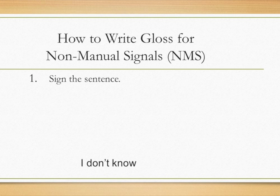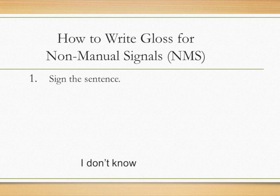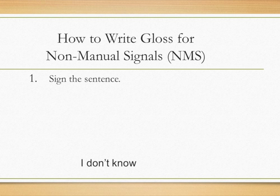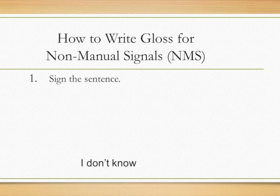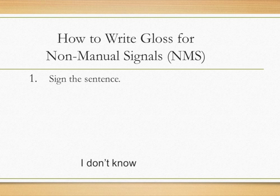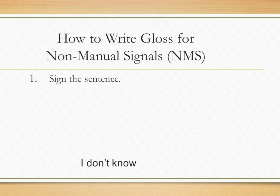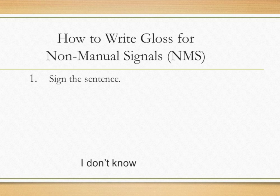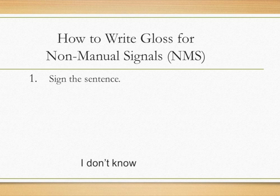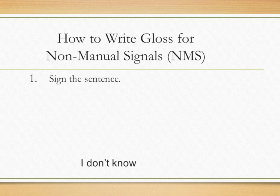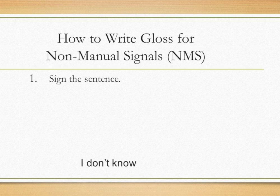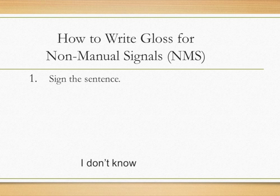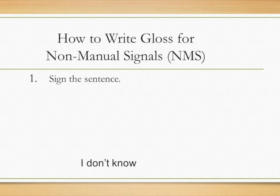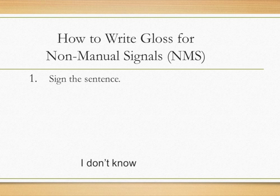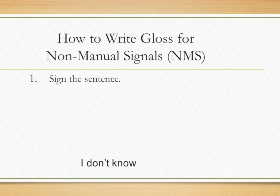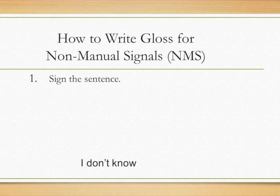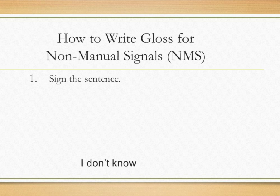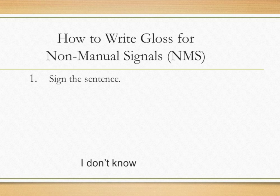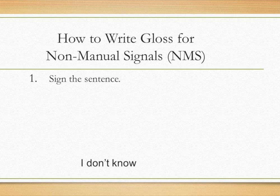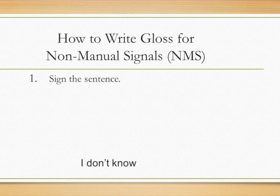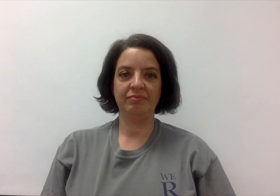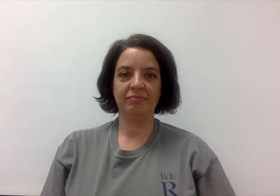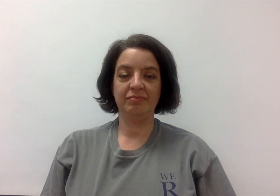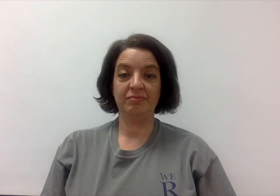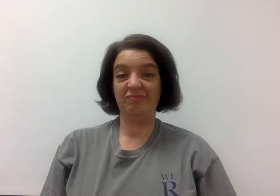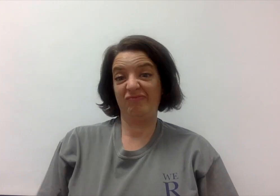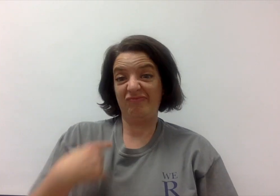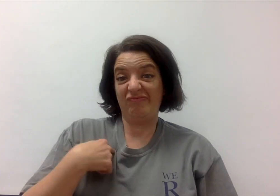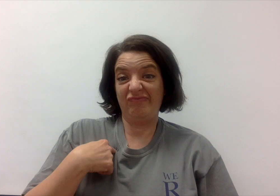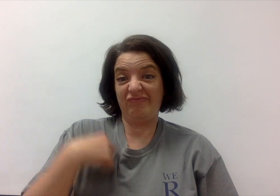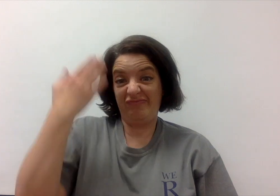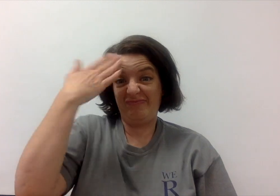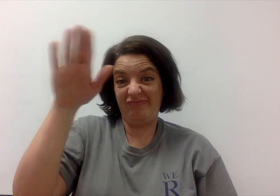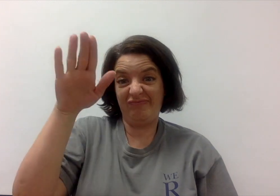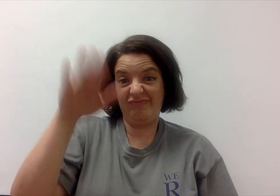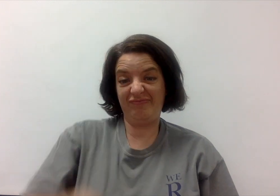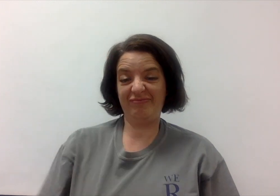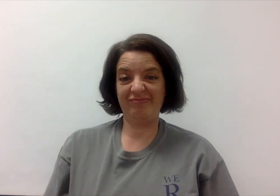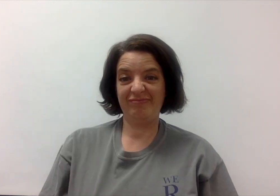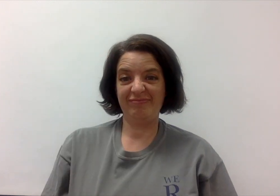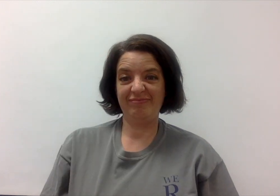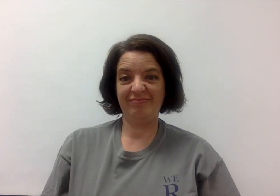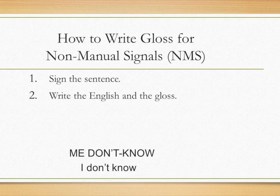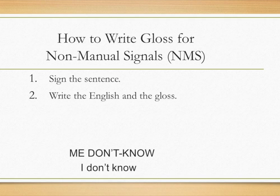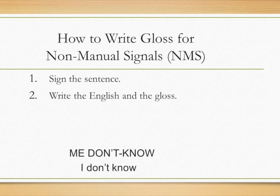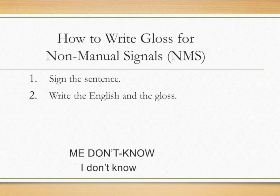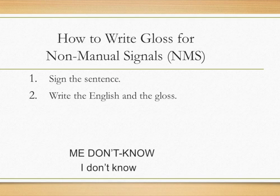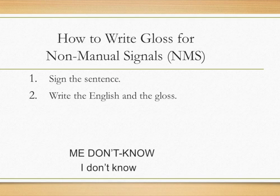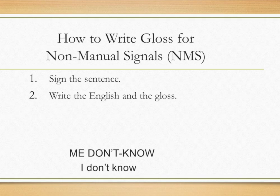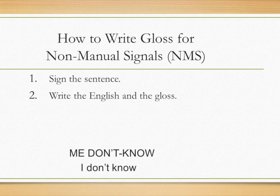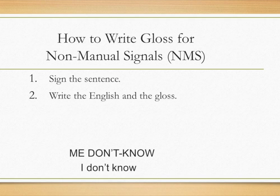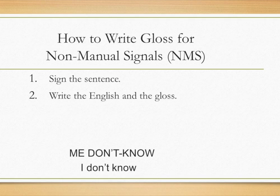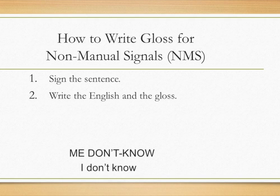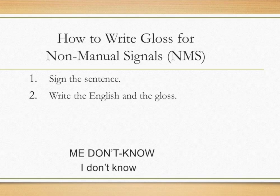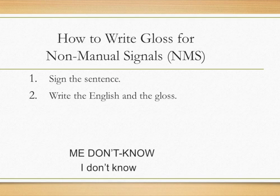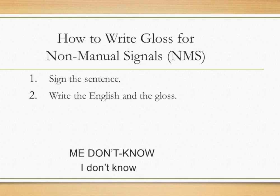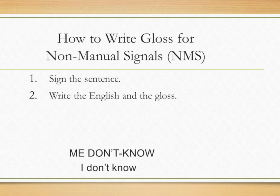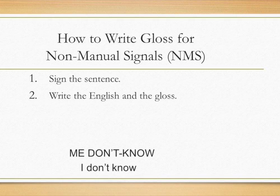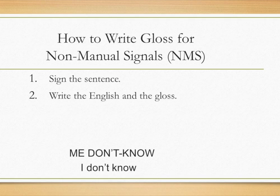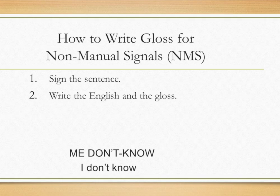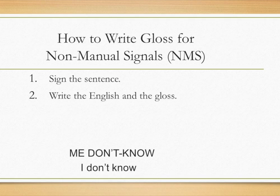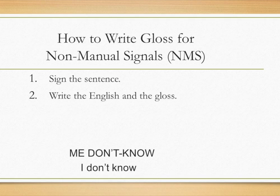to our gloss. Here's how: first sign the sentence, then gloss the signs you used.